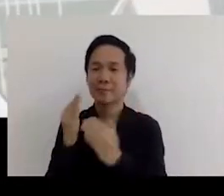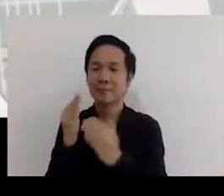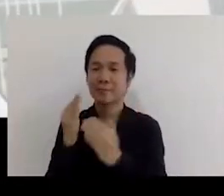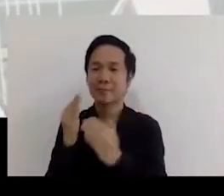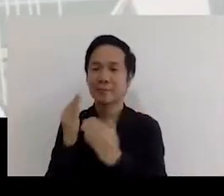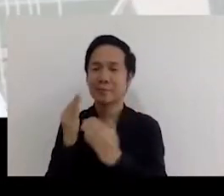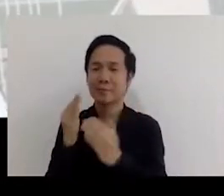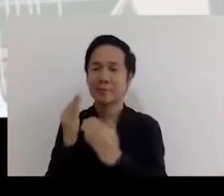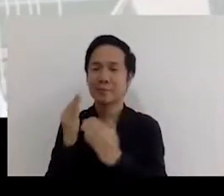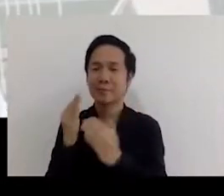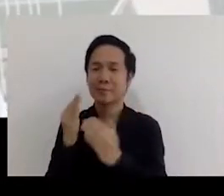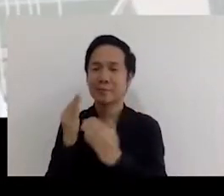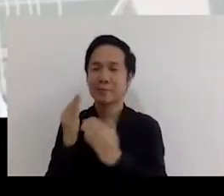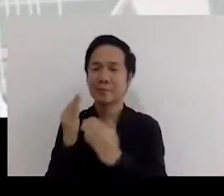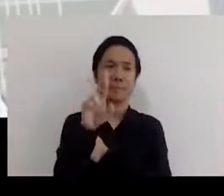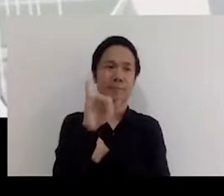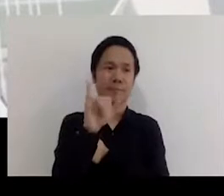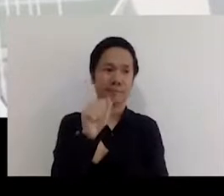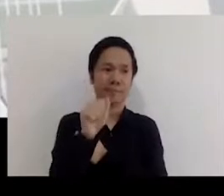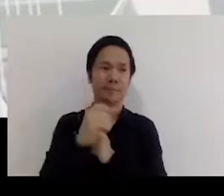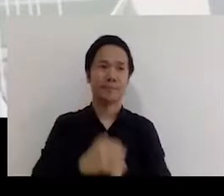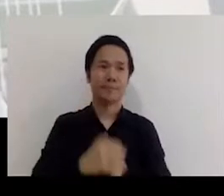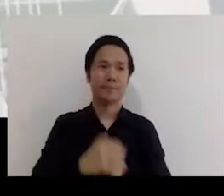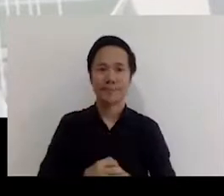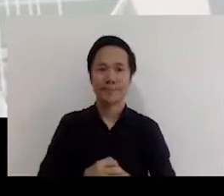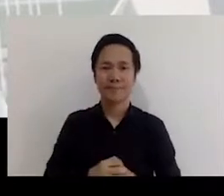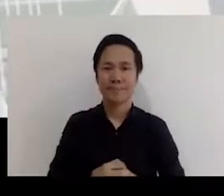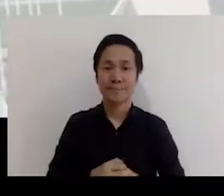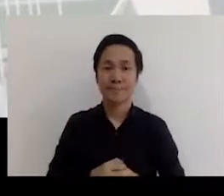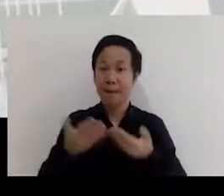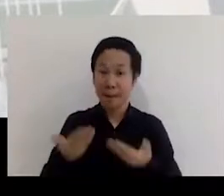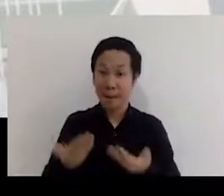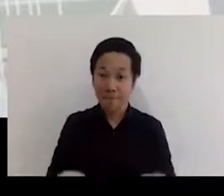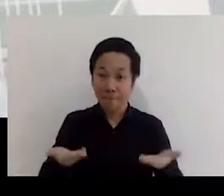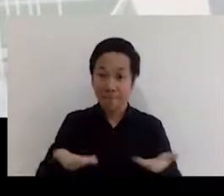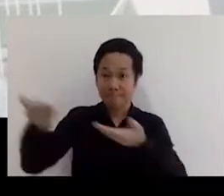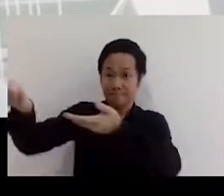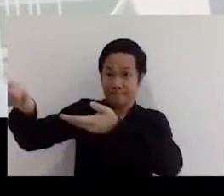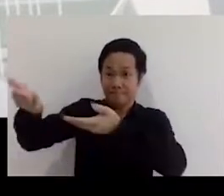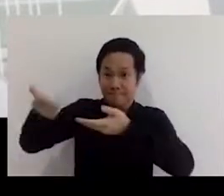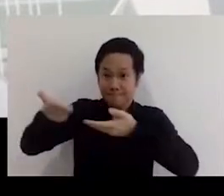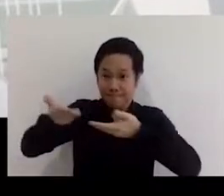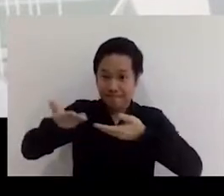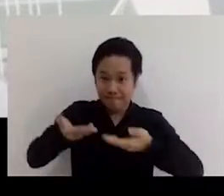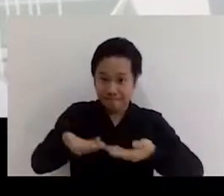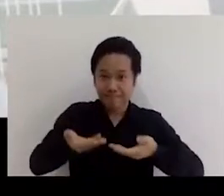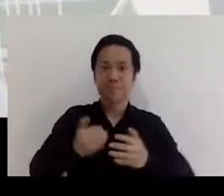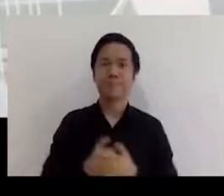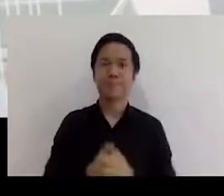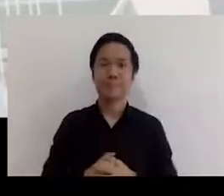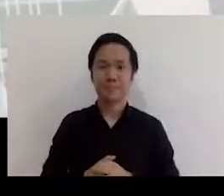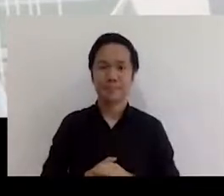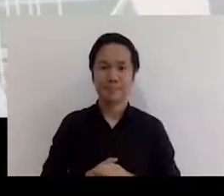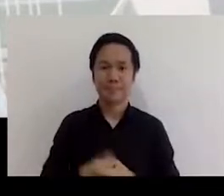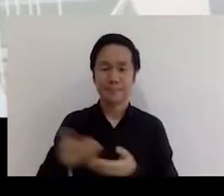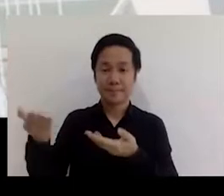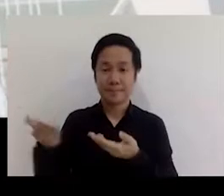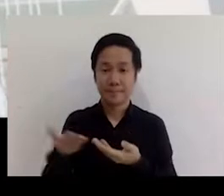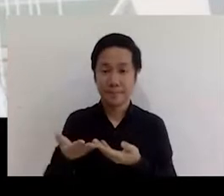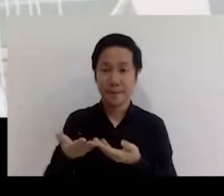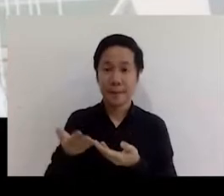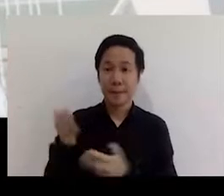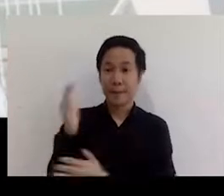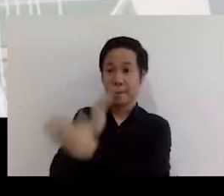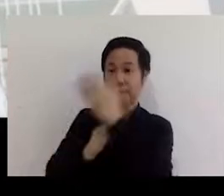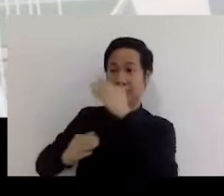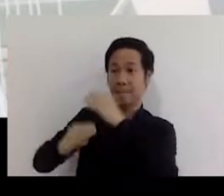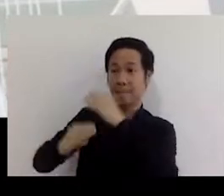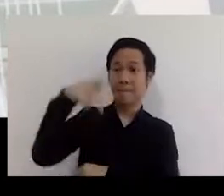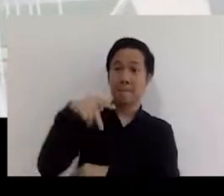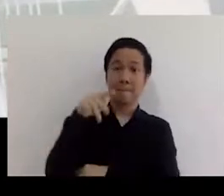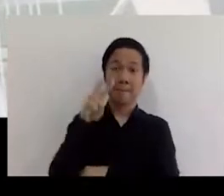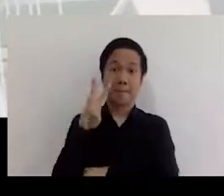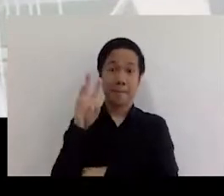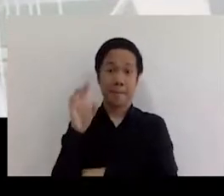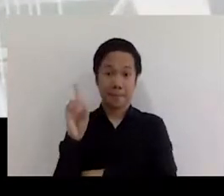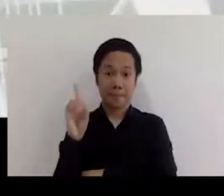With that said, we would now like to hear a little bit more from persons with disabilities